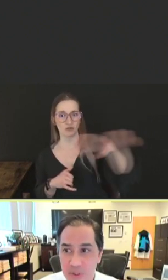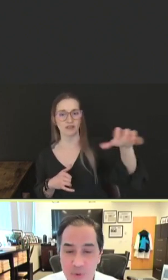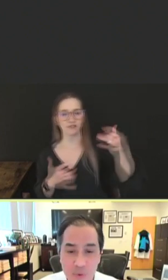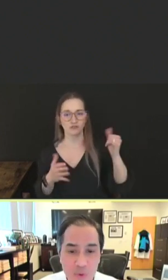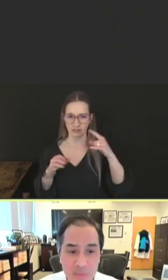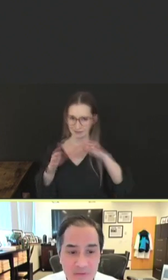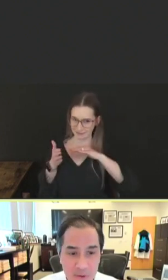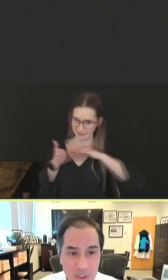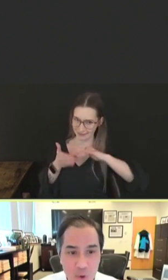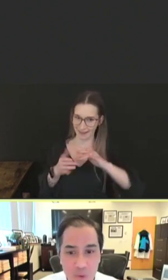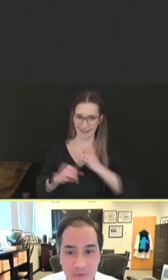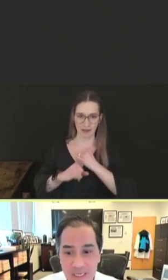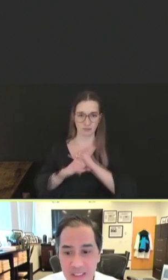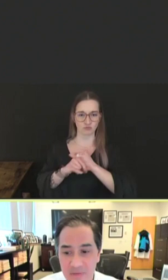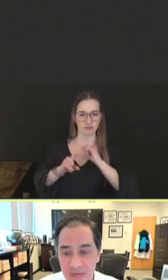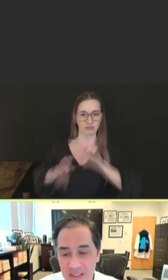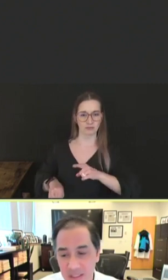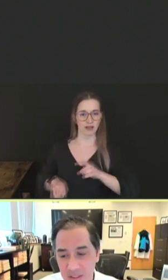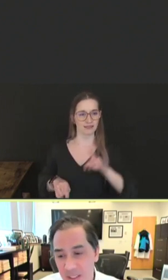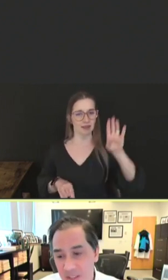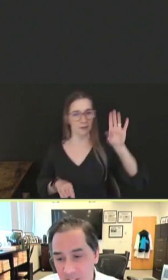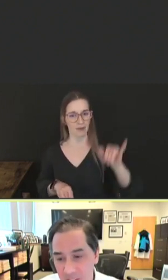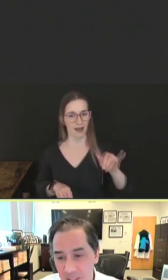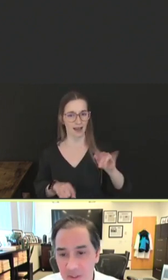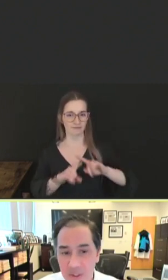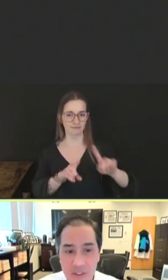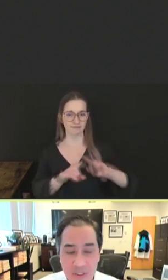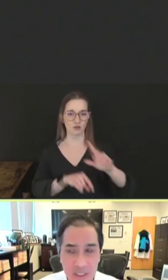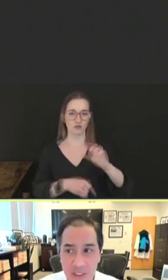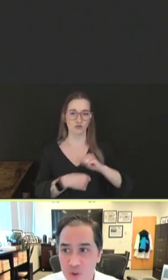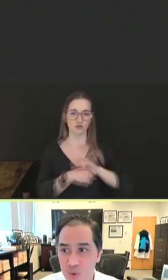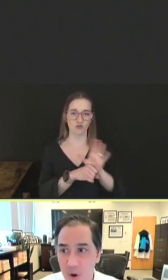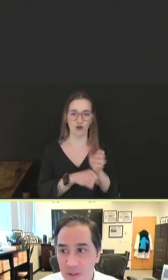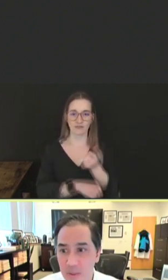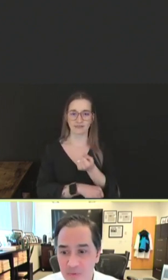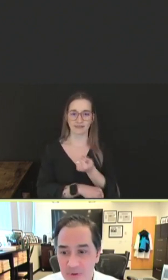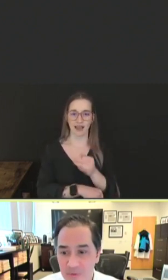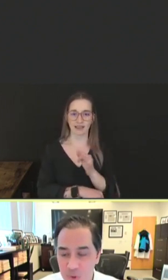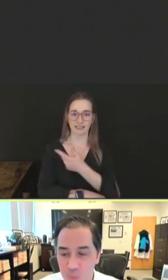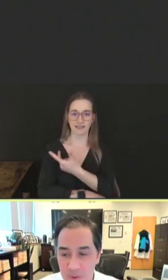induced by various COVID-19 vaccines. This is a study in a small number of individuals